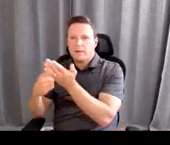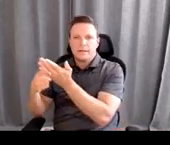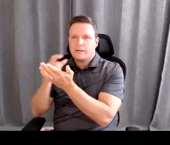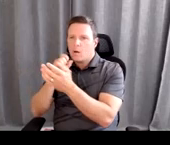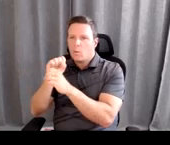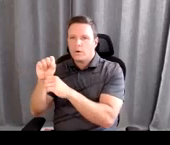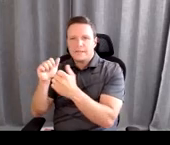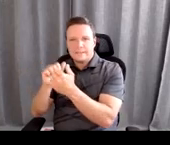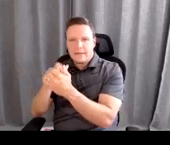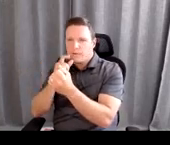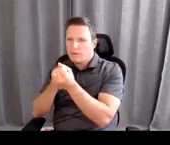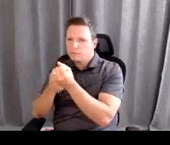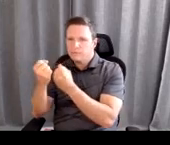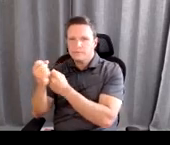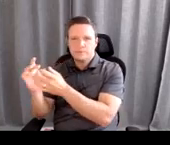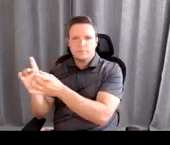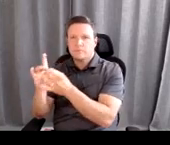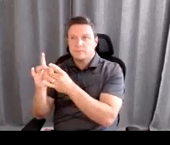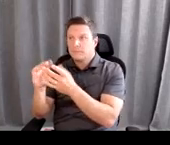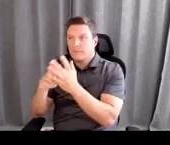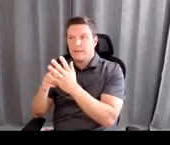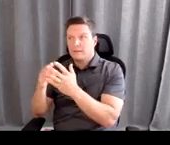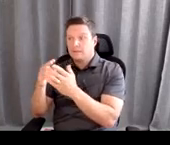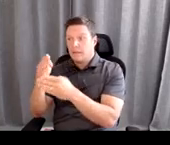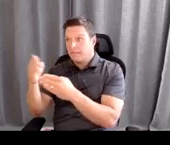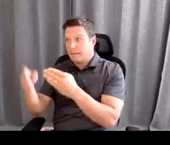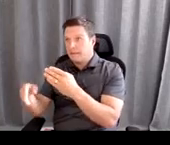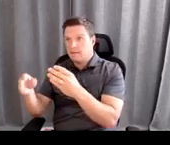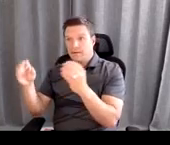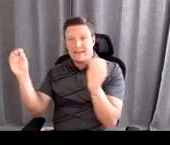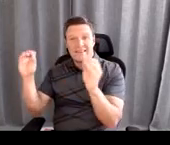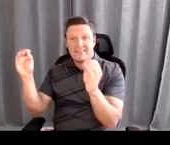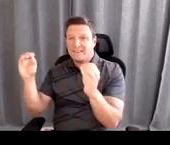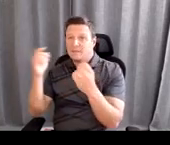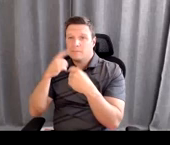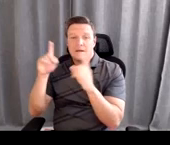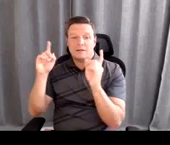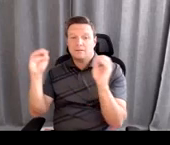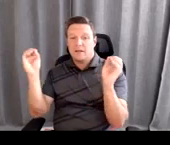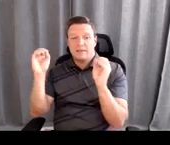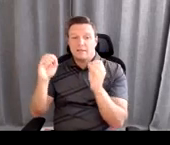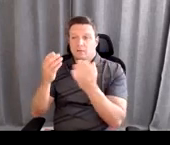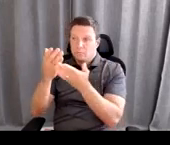And and nothing gets done, right? I mean, nothing there is no there's nothing to show for the work that's been done.